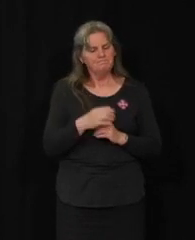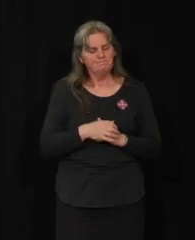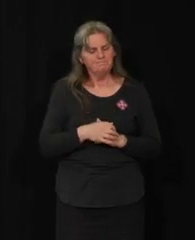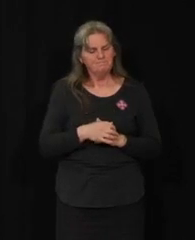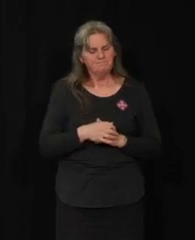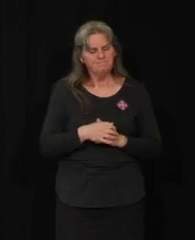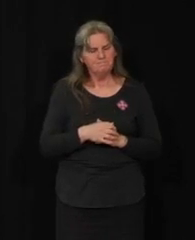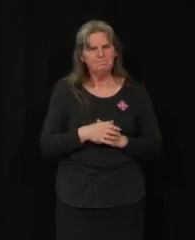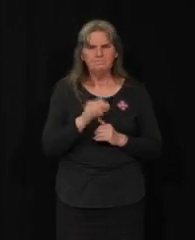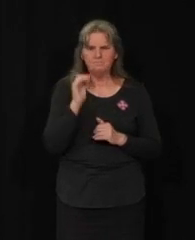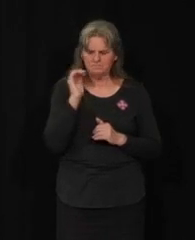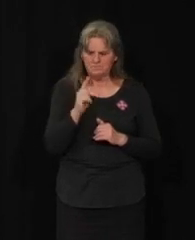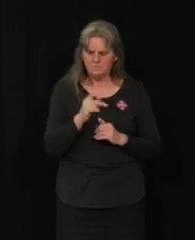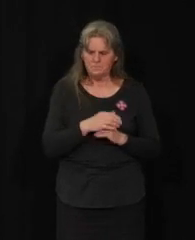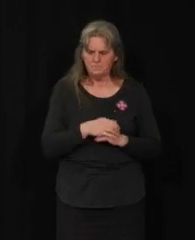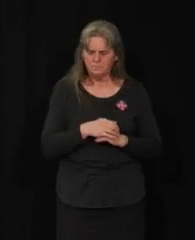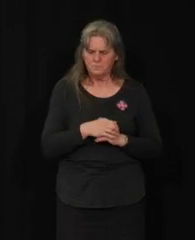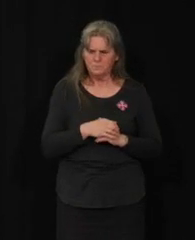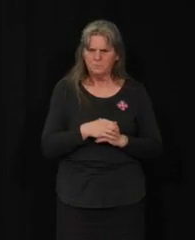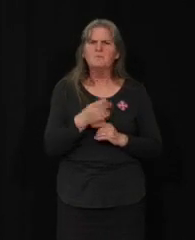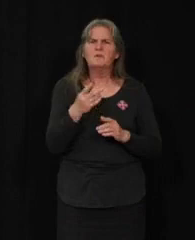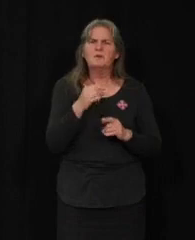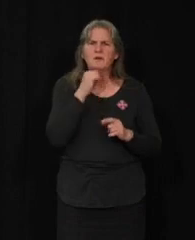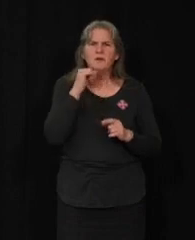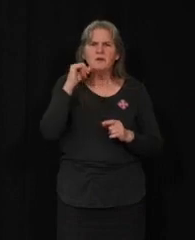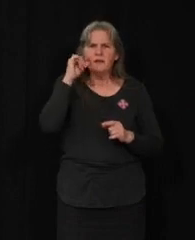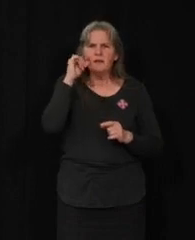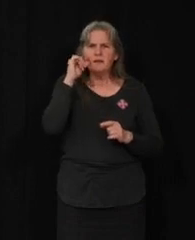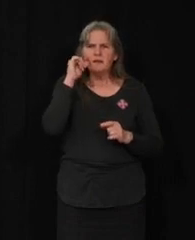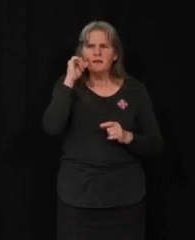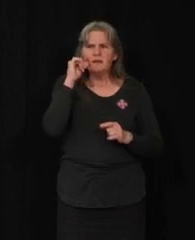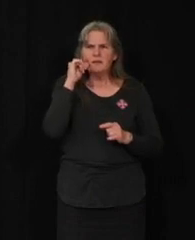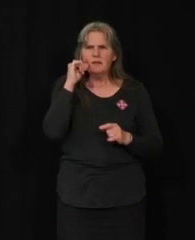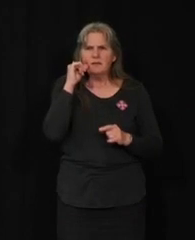Reporter: Yet thanks. My follow-up is yesterday...